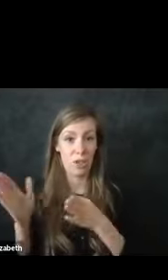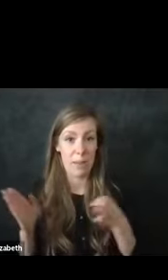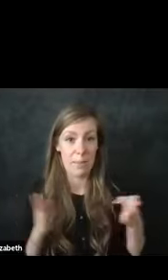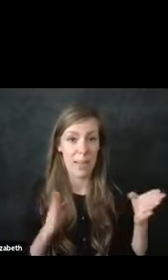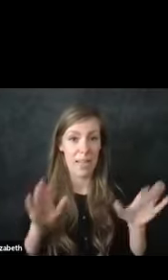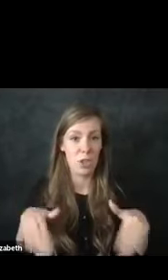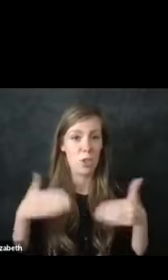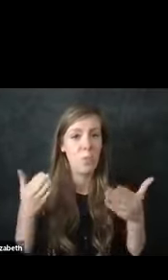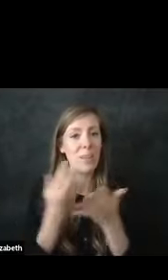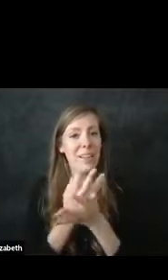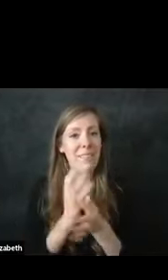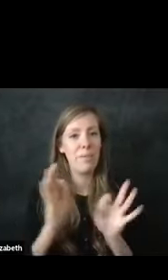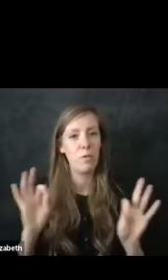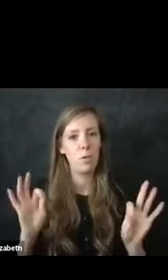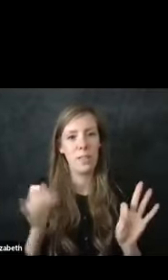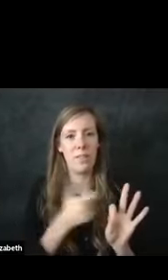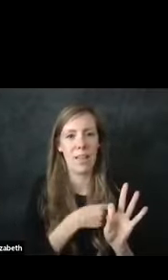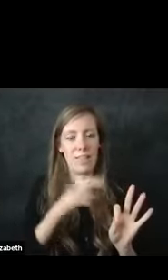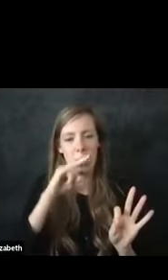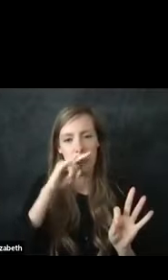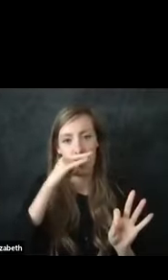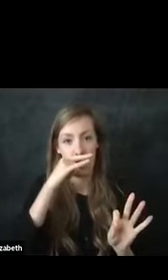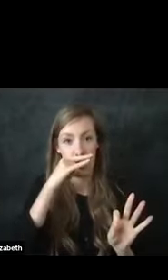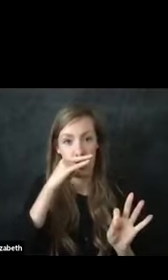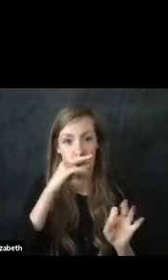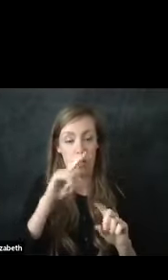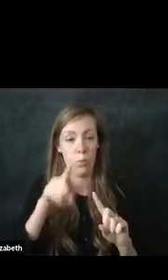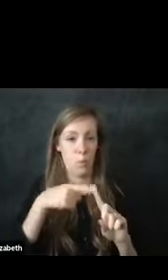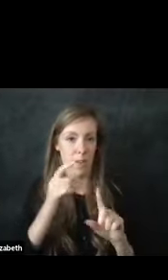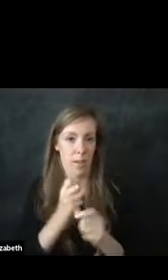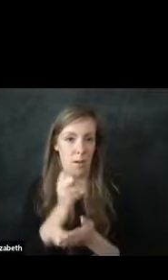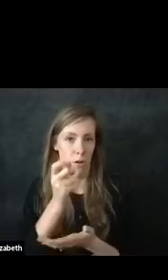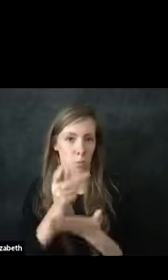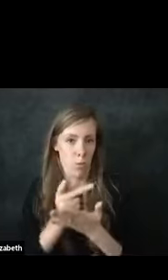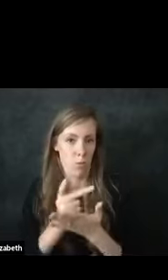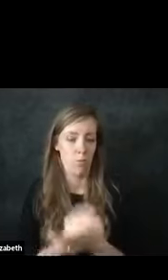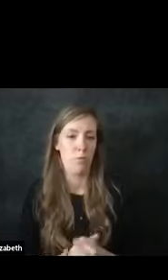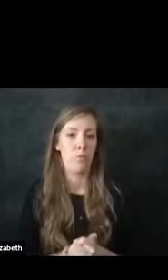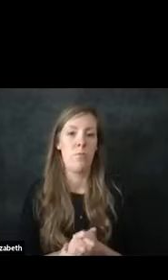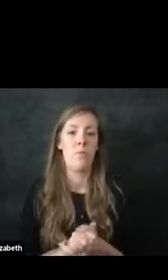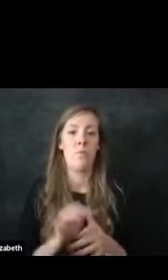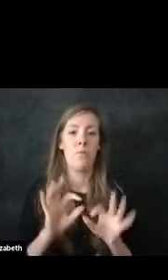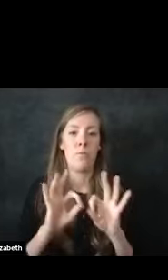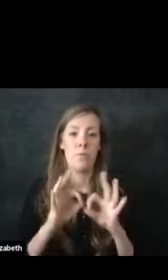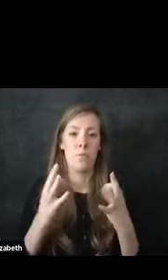vaccines to children as soon as they are authorized. Families will first be encouraged to seek